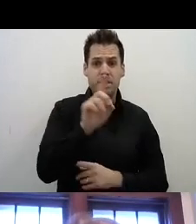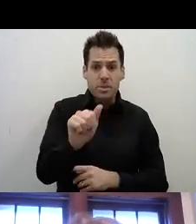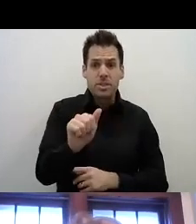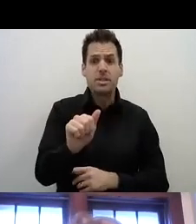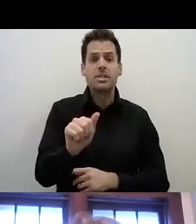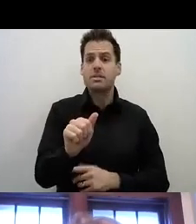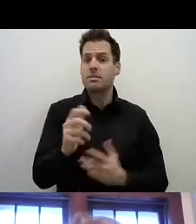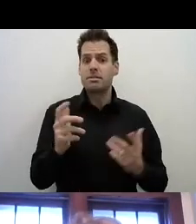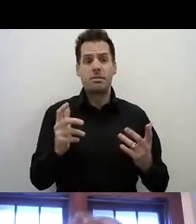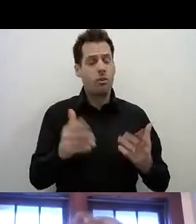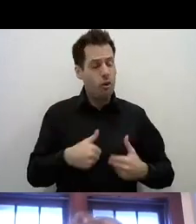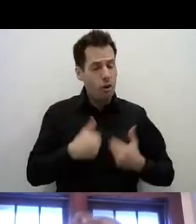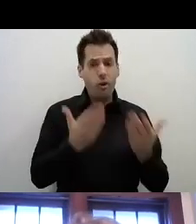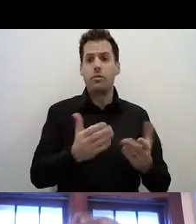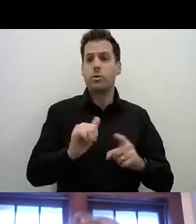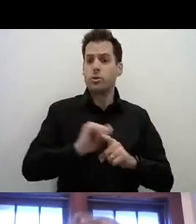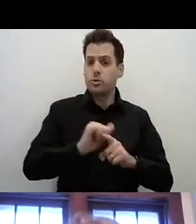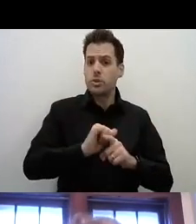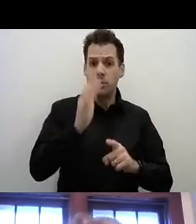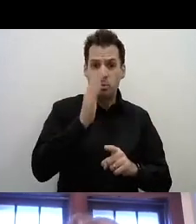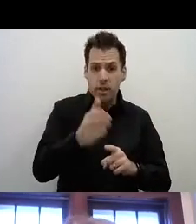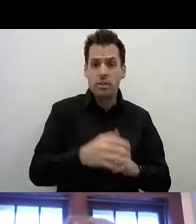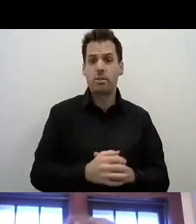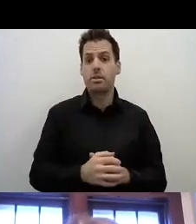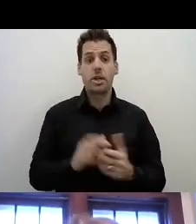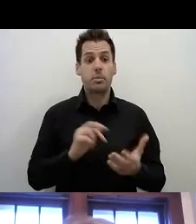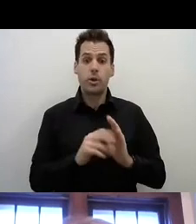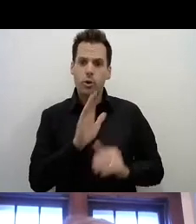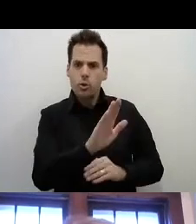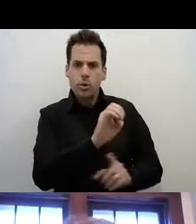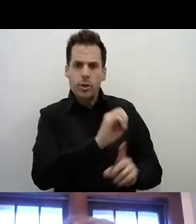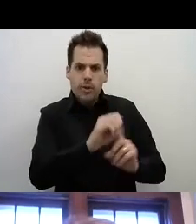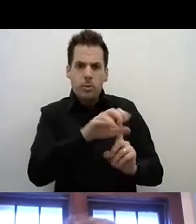and will gear the training to your environment the law is a blunt hammer